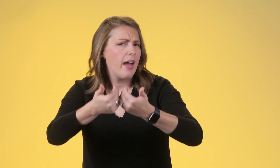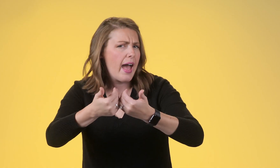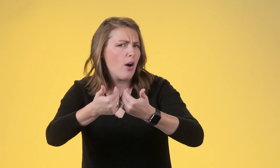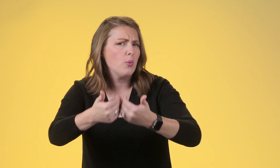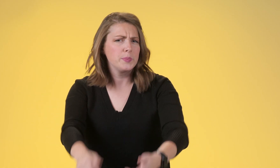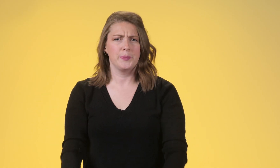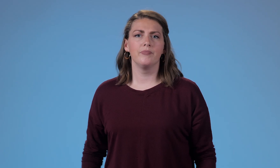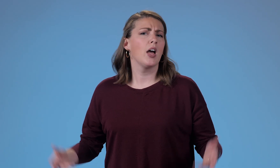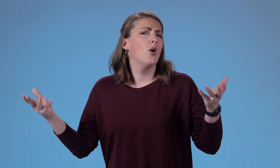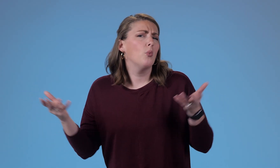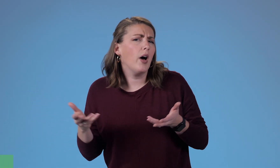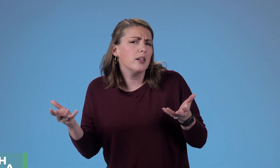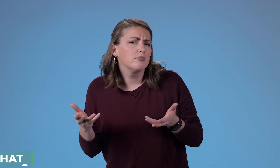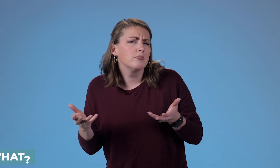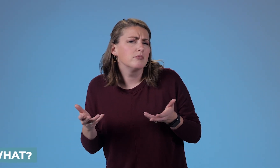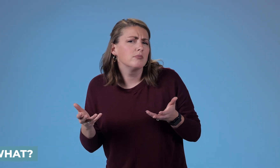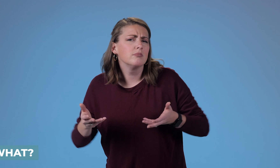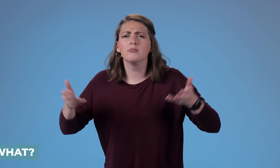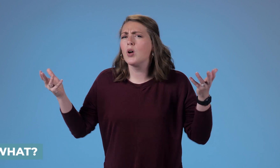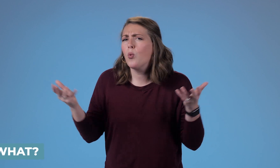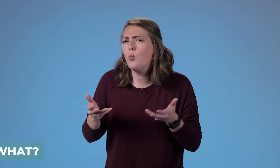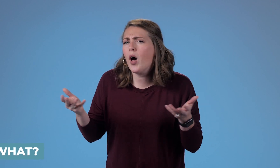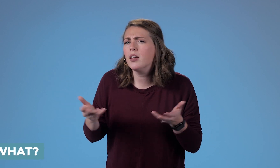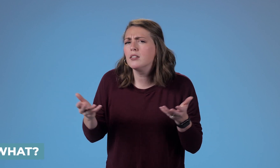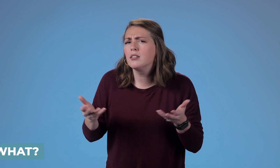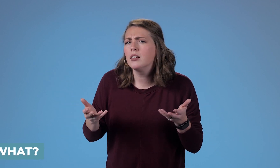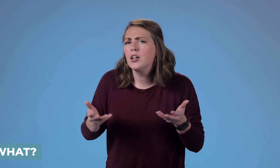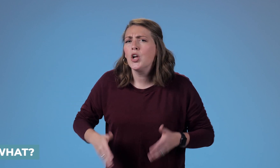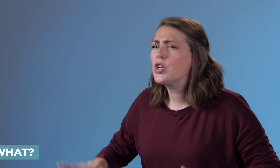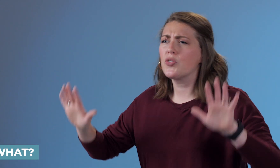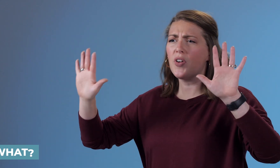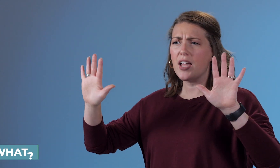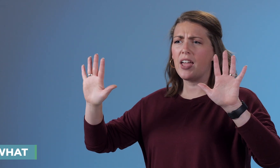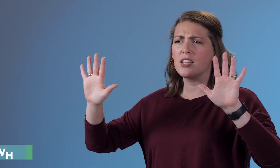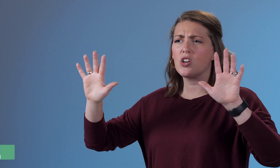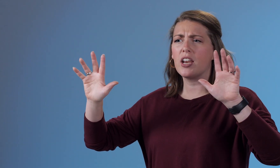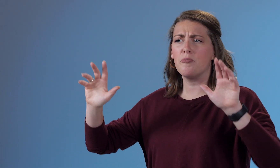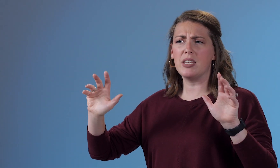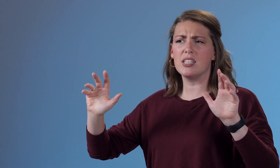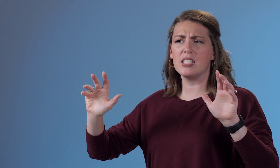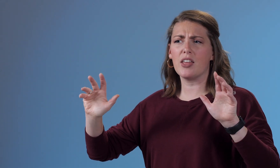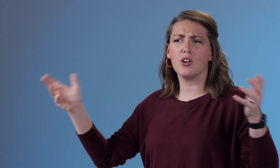How? What? What? Your five hands are kind of bent in together.